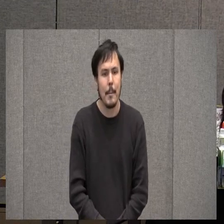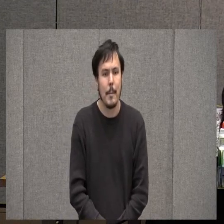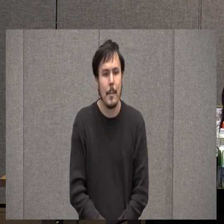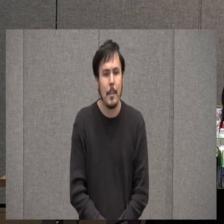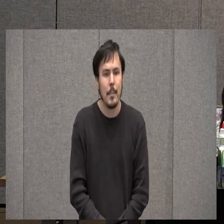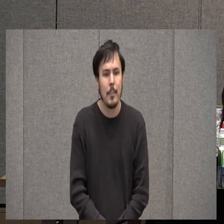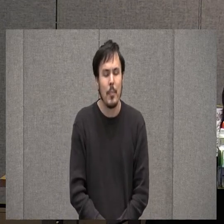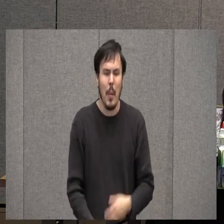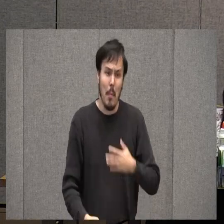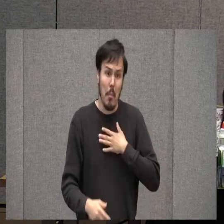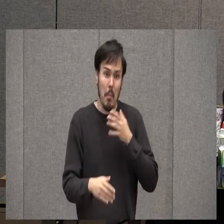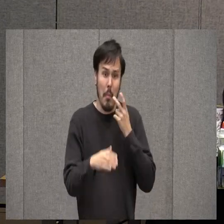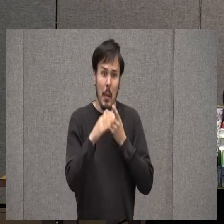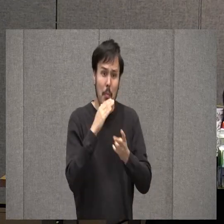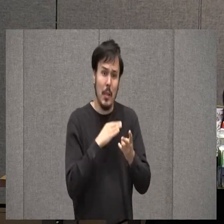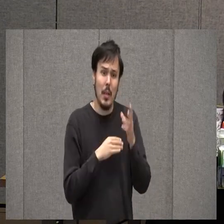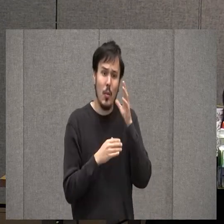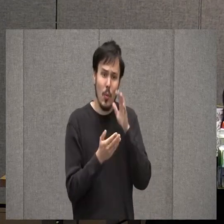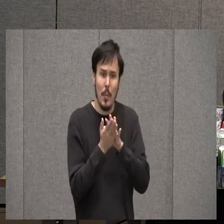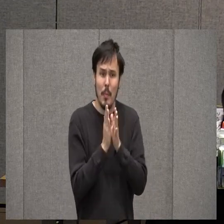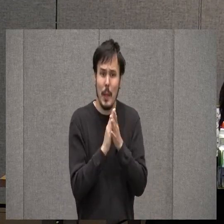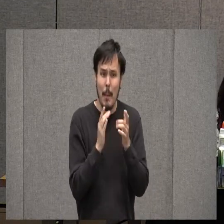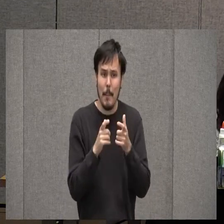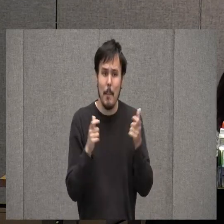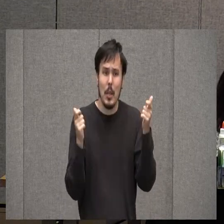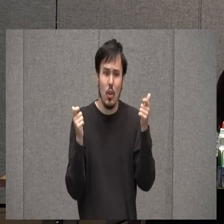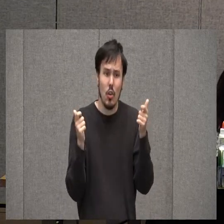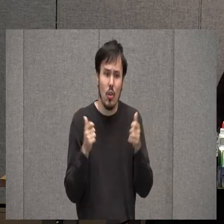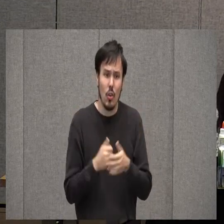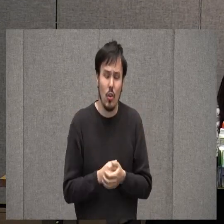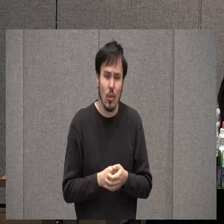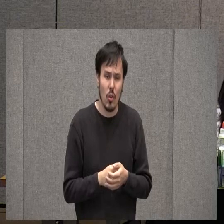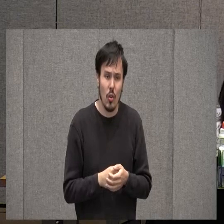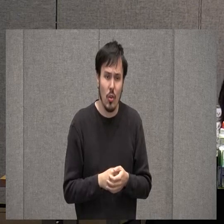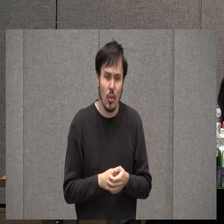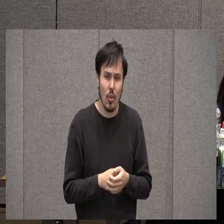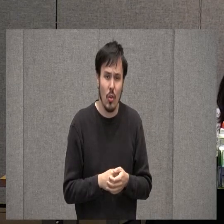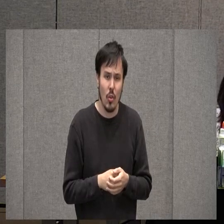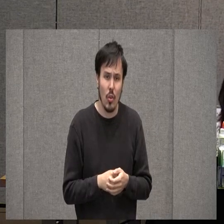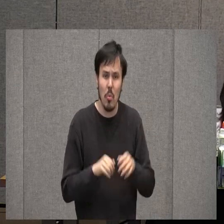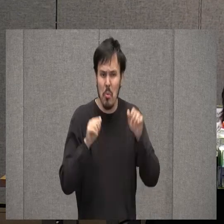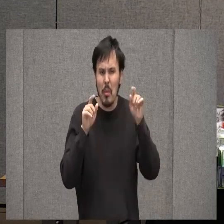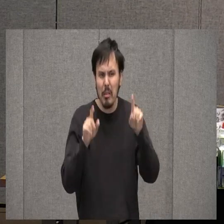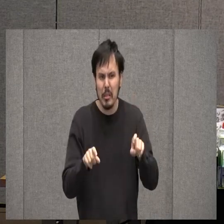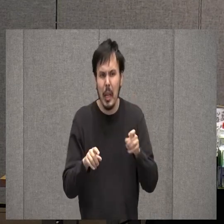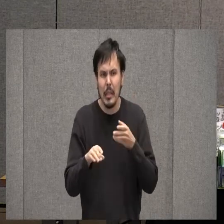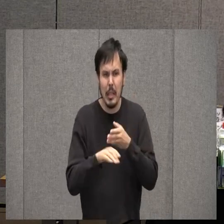I would predict they get bigger. [Ms Potter] I would think they might get taller. - We can check after I'm done drawing, yeah, they get taller.